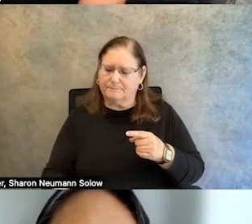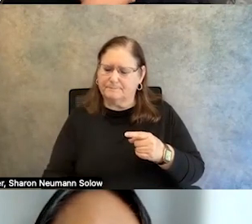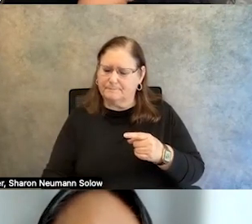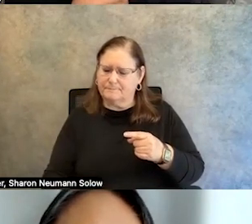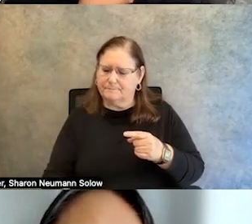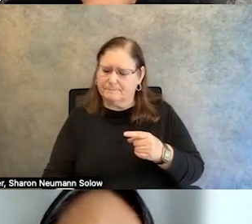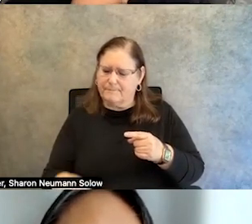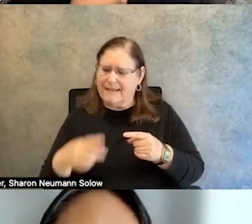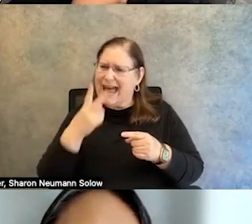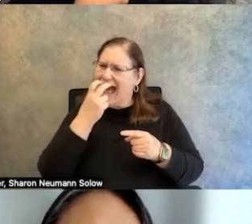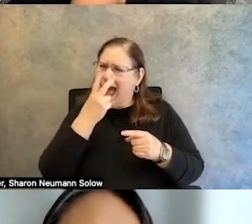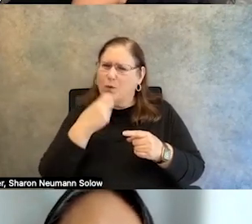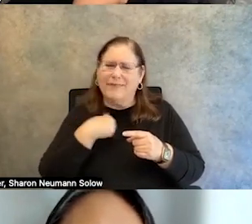I don't think we know yet, honestly,